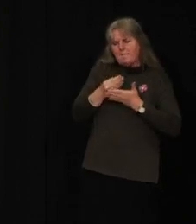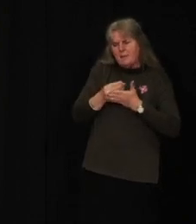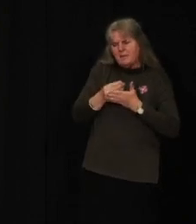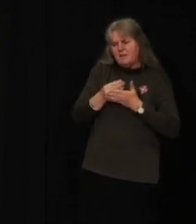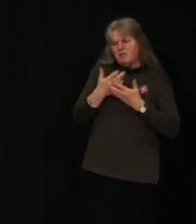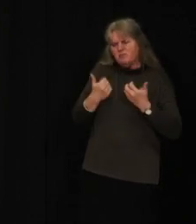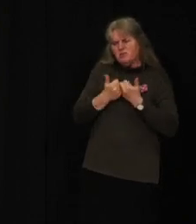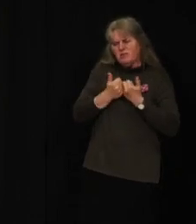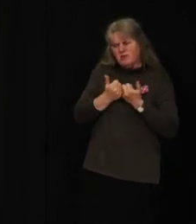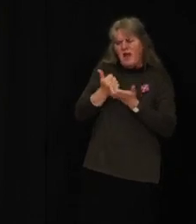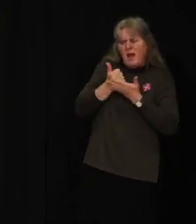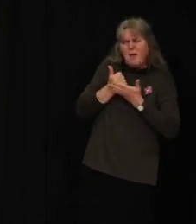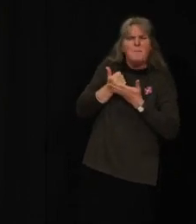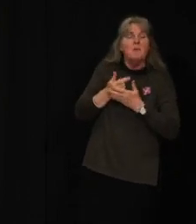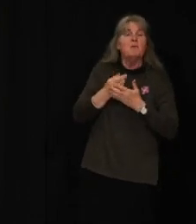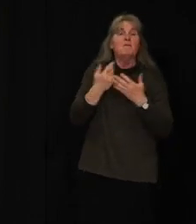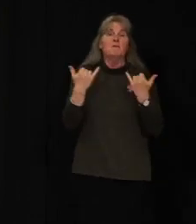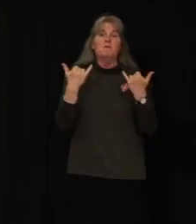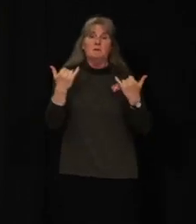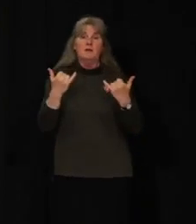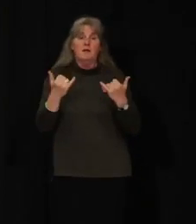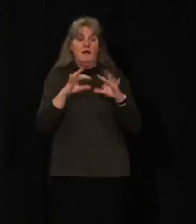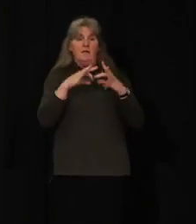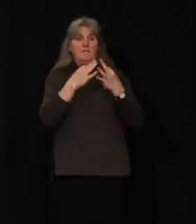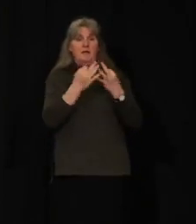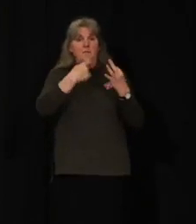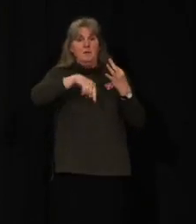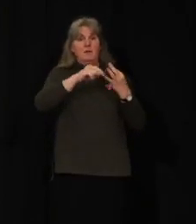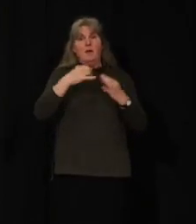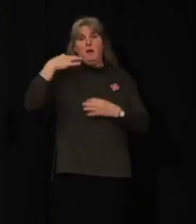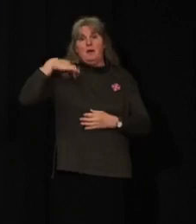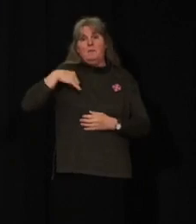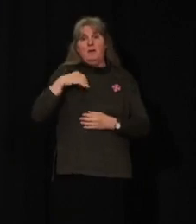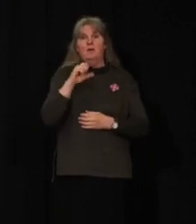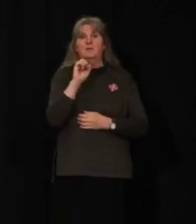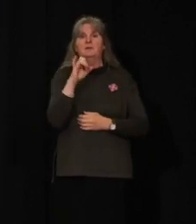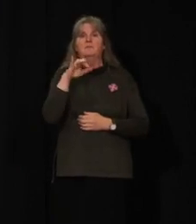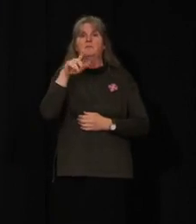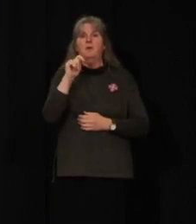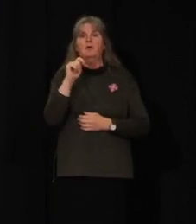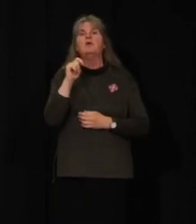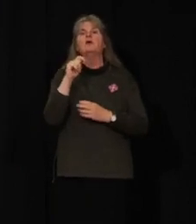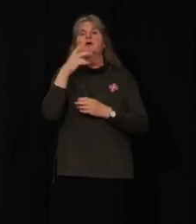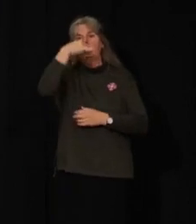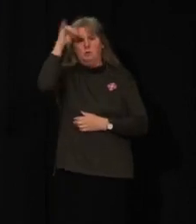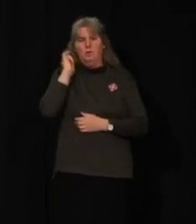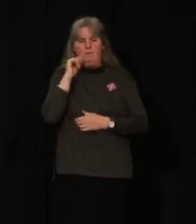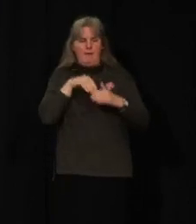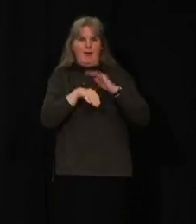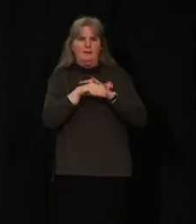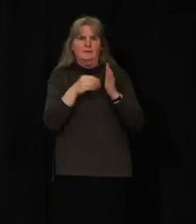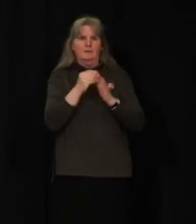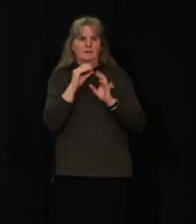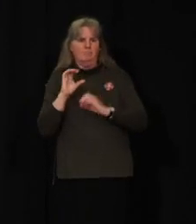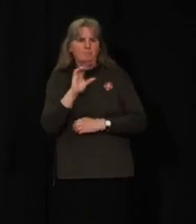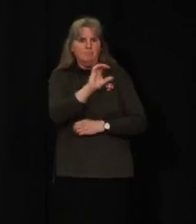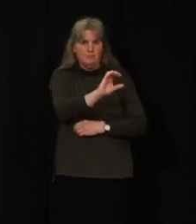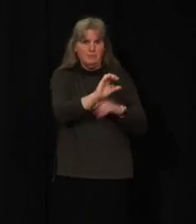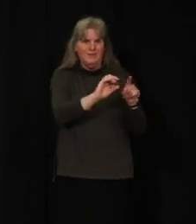are facing. Starting today, families can apply through support Yukon to access this funding.